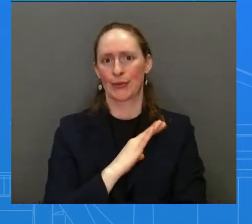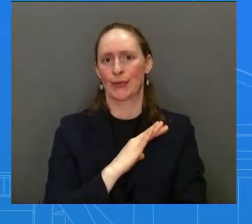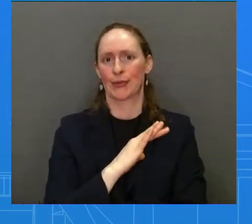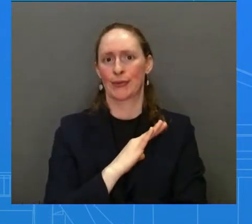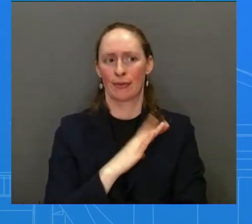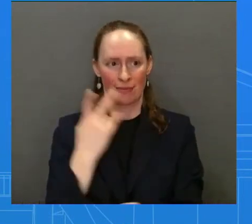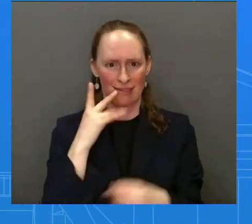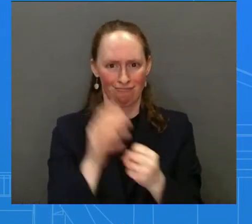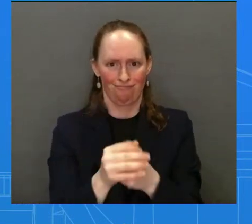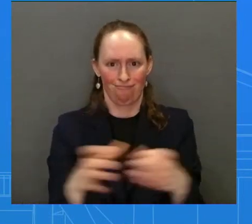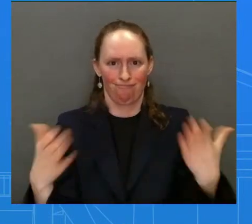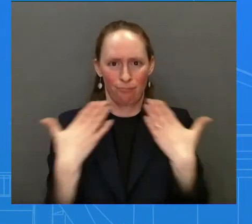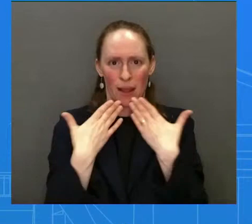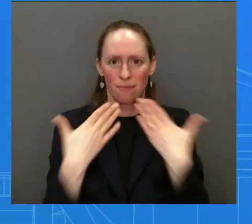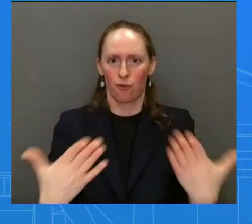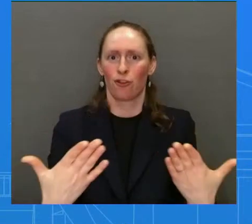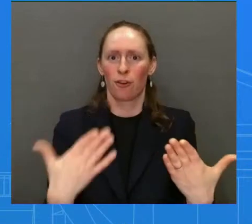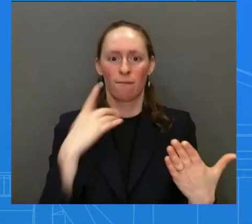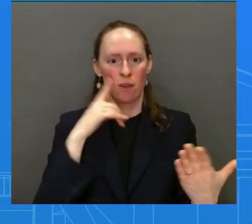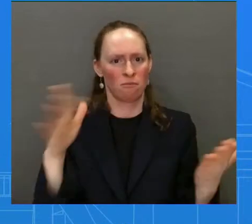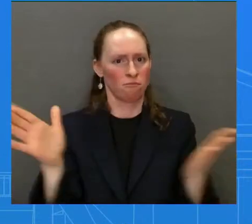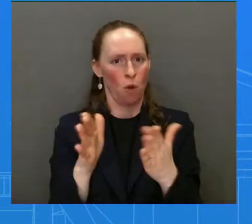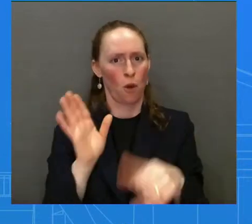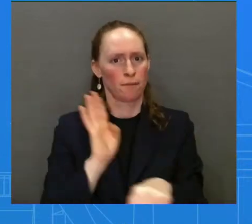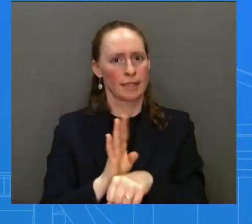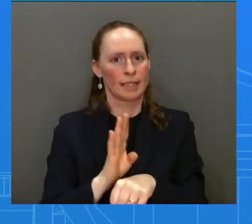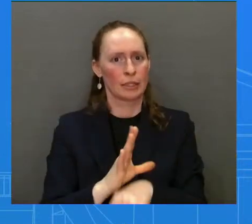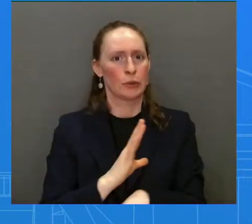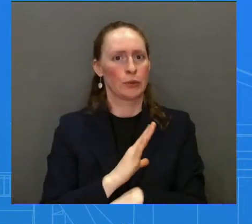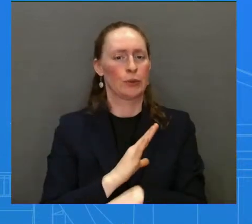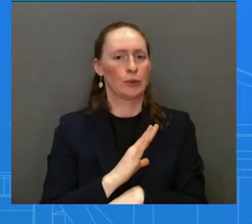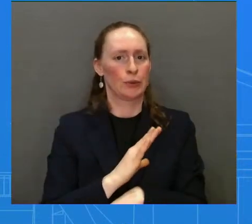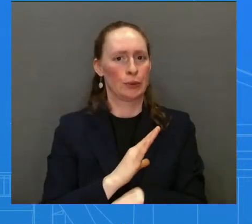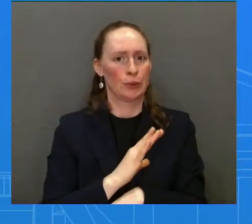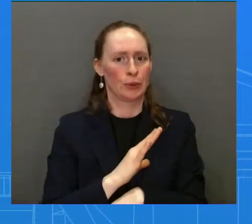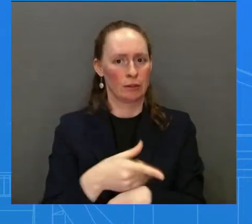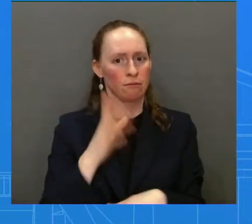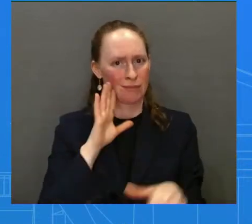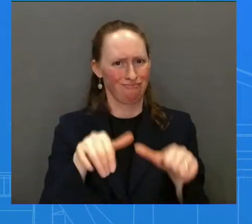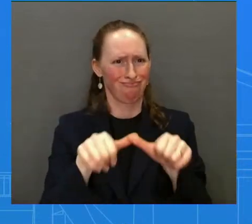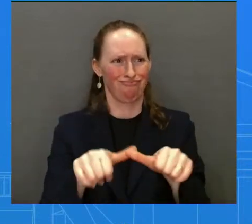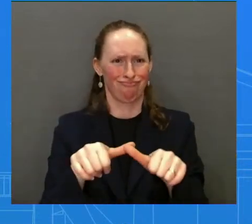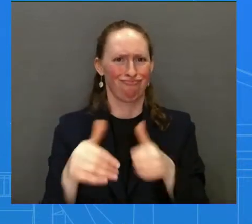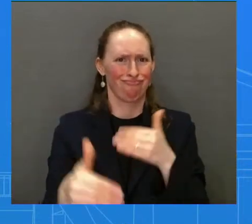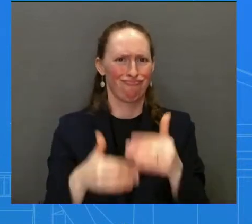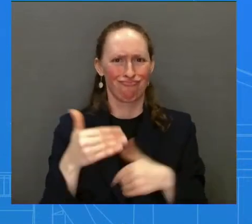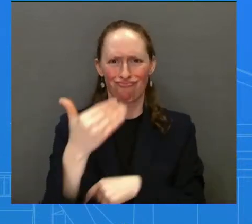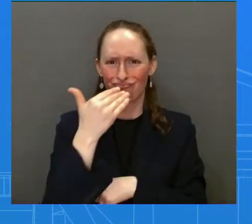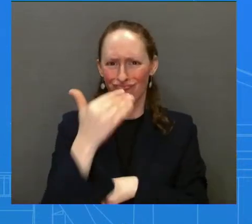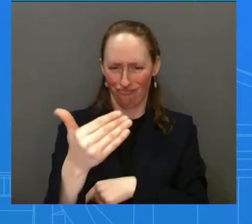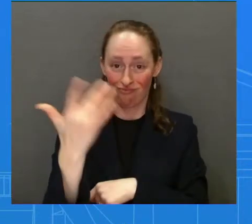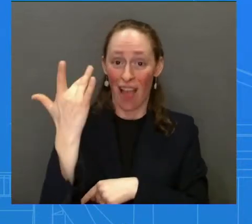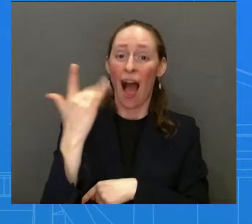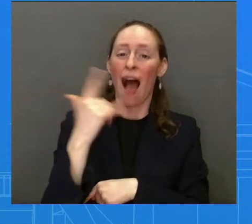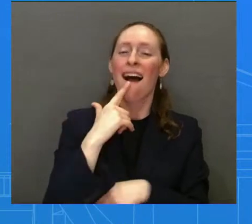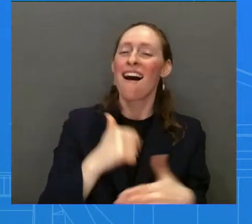because of this President's leadership, to make sure that you see these small businesses growing. And a lot of that is from the beginning of the --